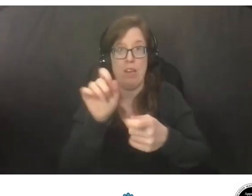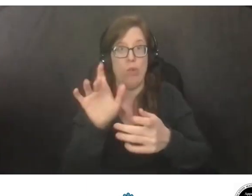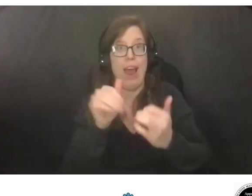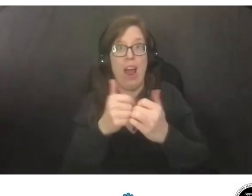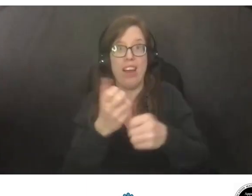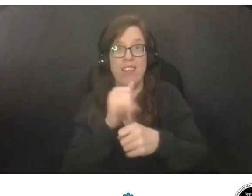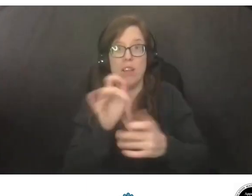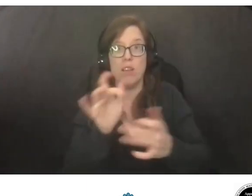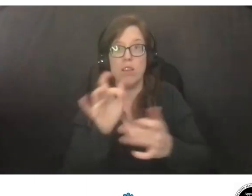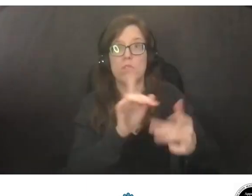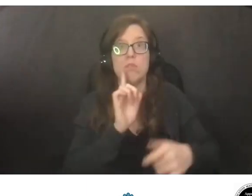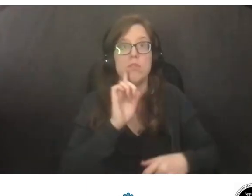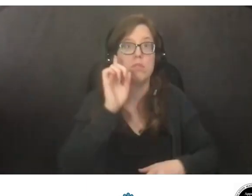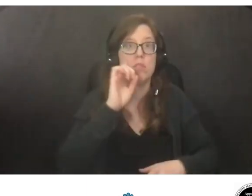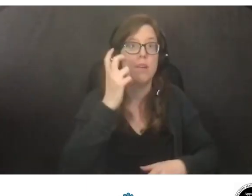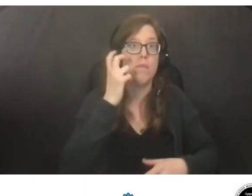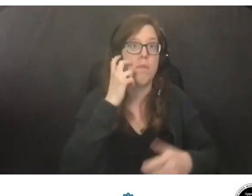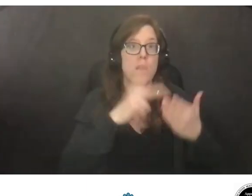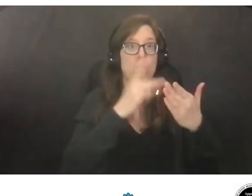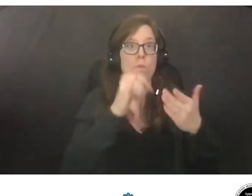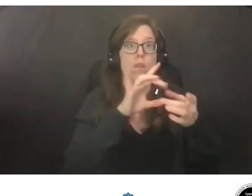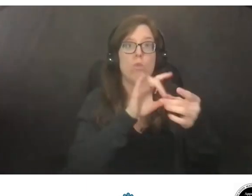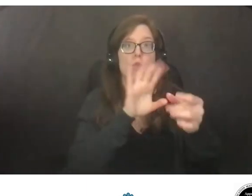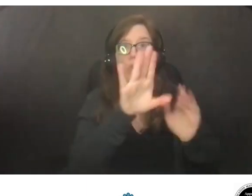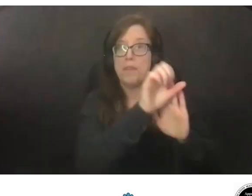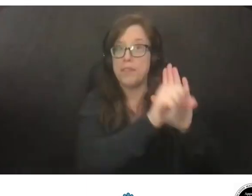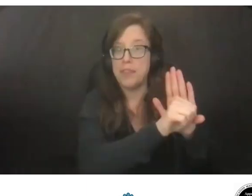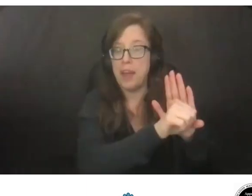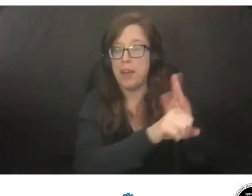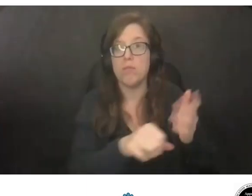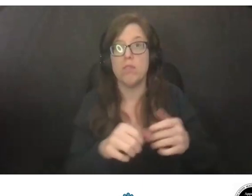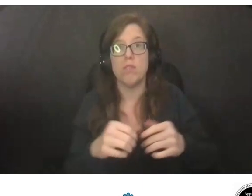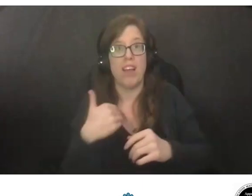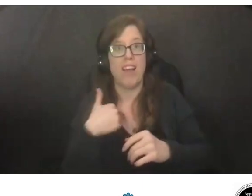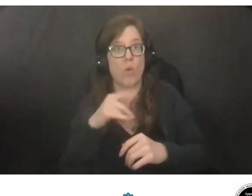to your deafblind project for your state. There's also a lot of really